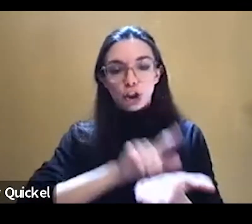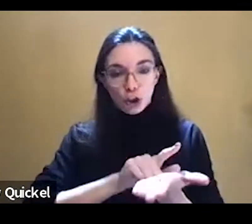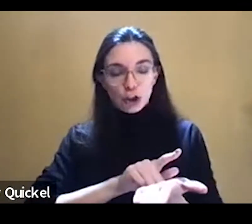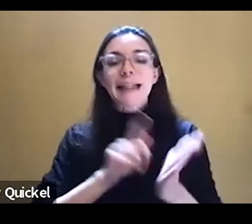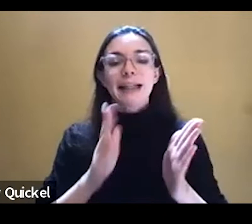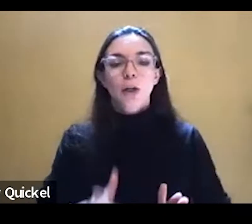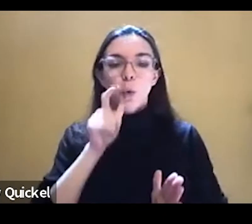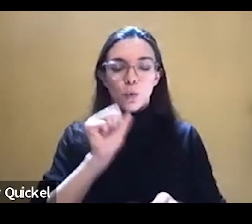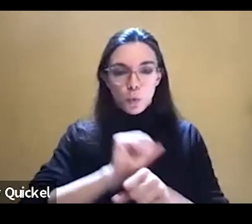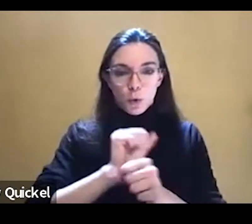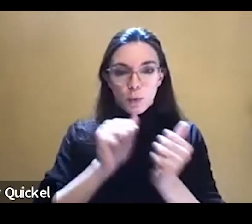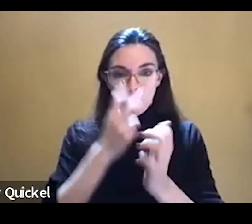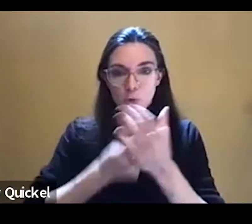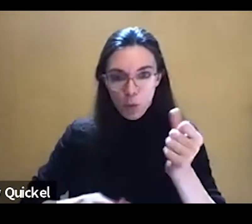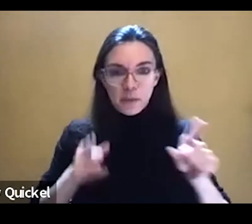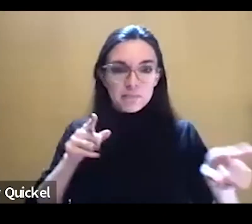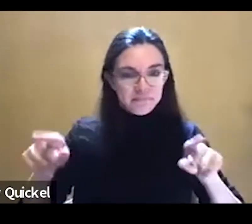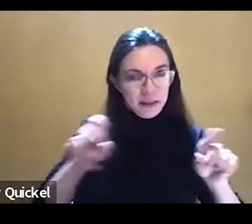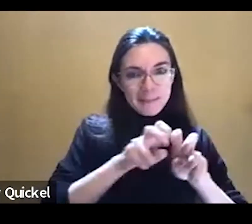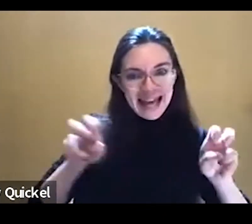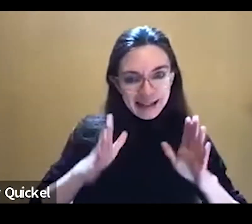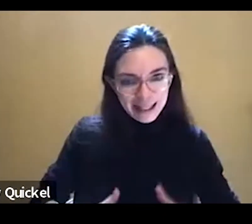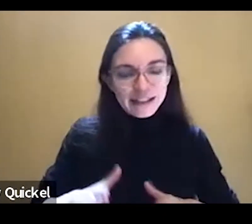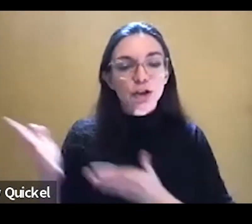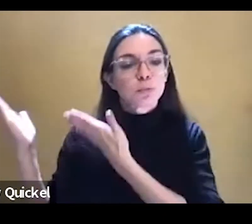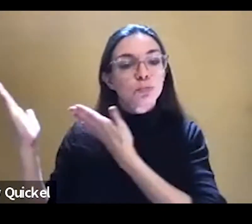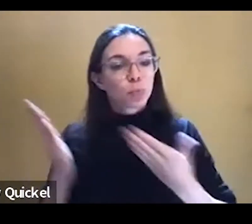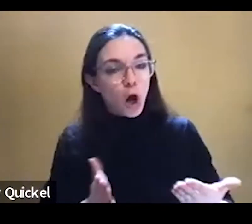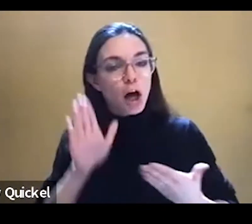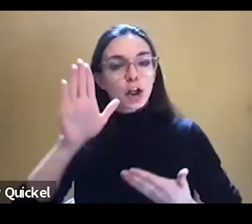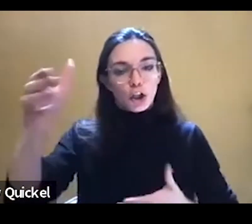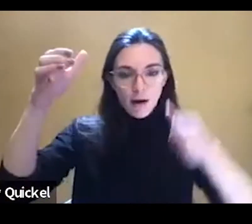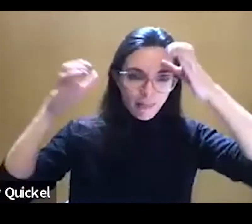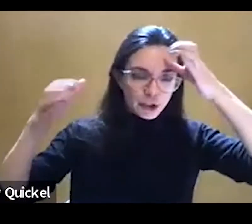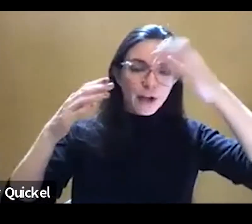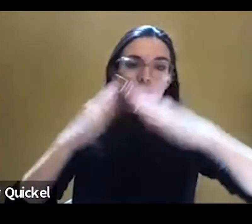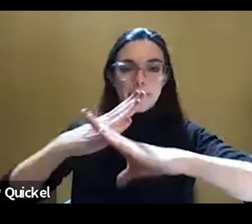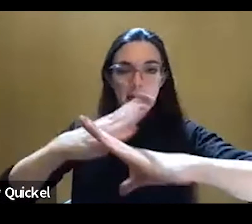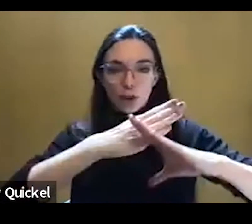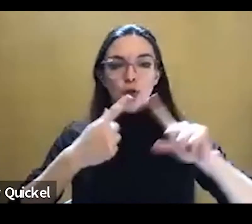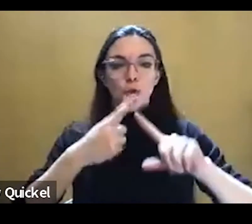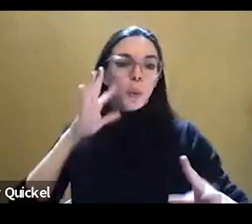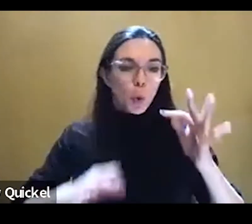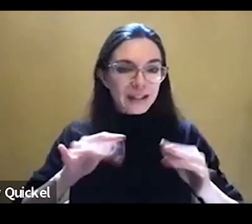individuals with disabilities, a former public defender who brought knowledge of barriers to the court system. She recently